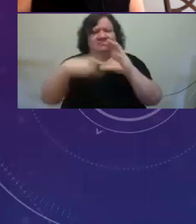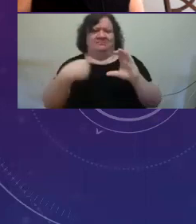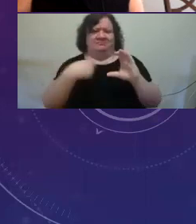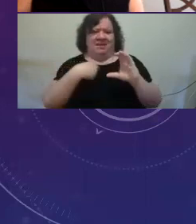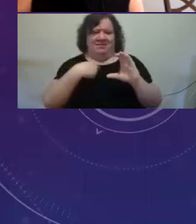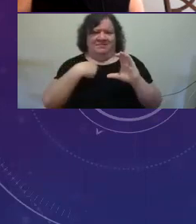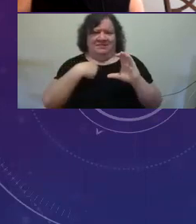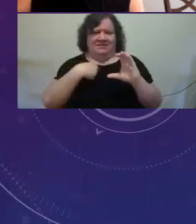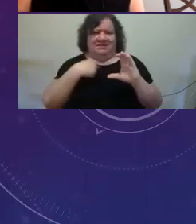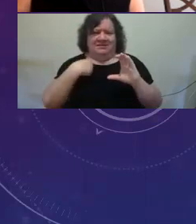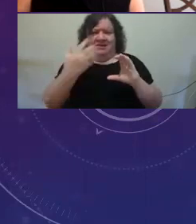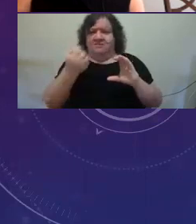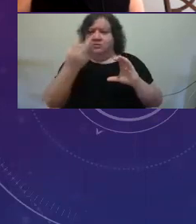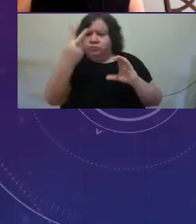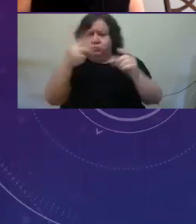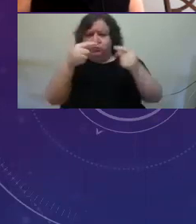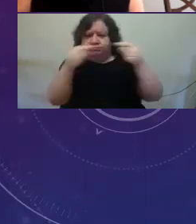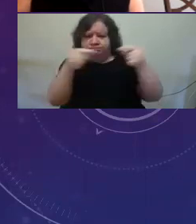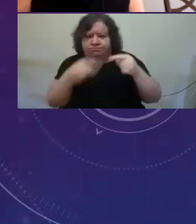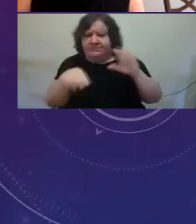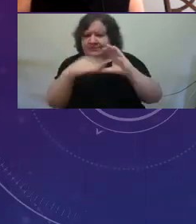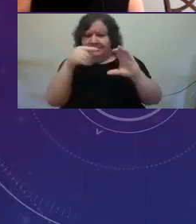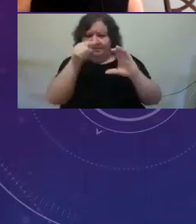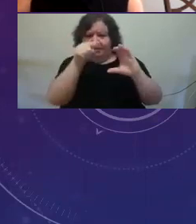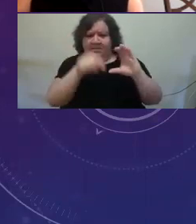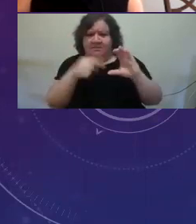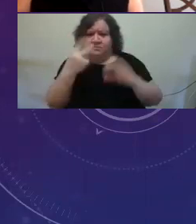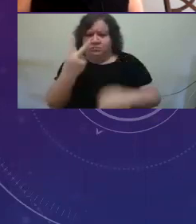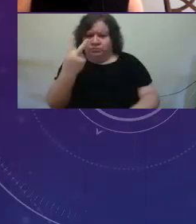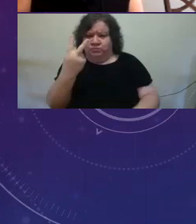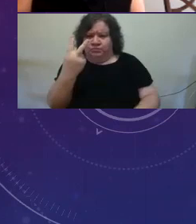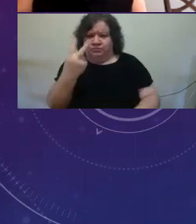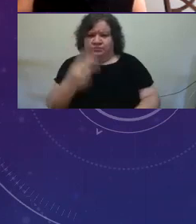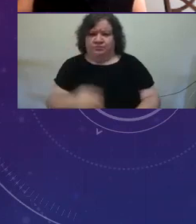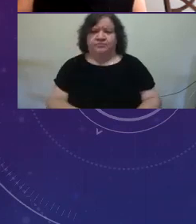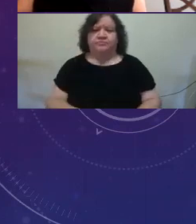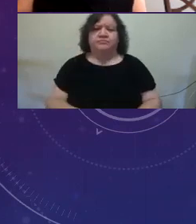org I hope you can join next week's webinar which is going to be about